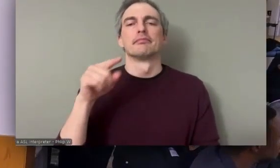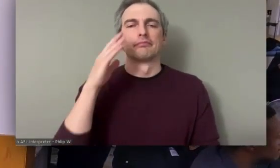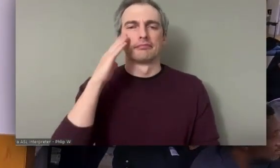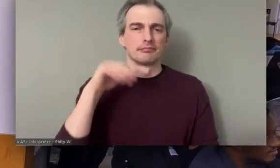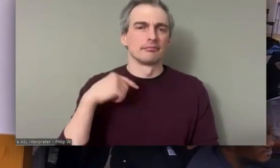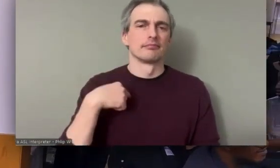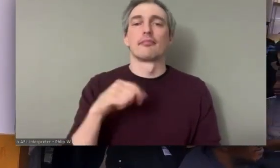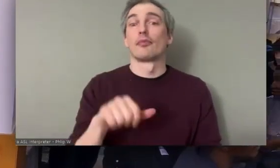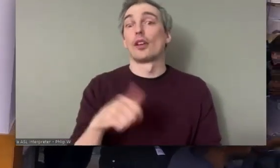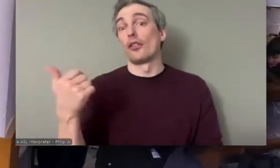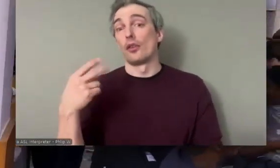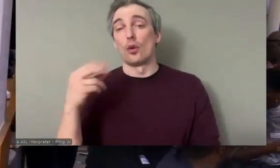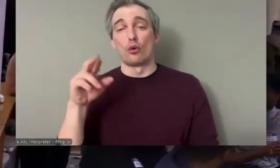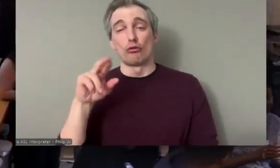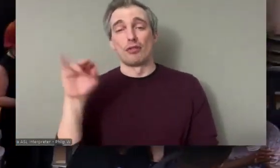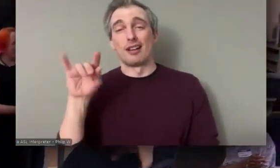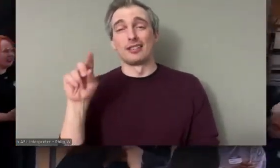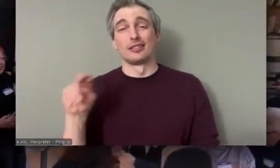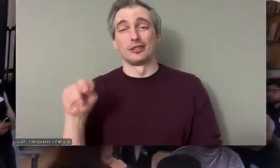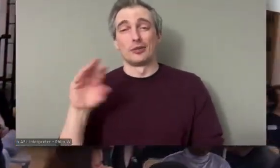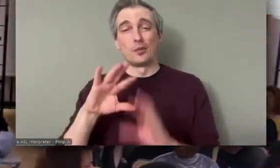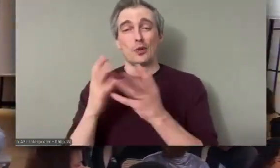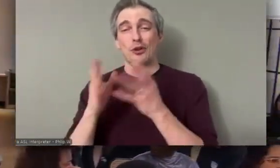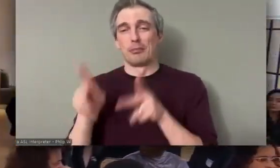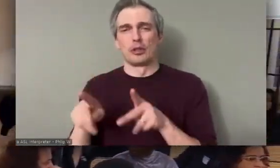I know you said you were on from 2022.